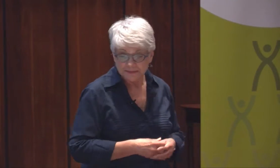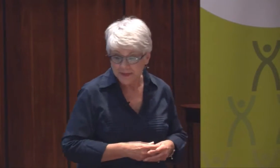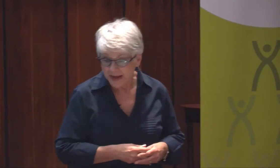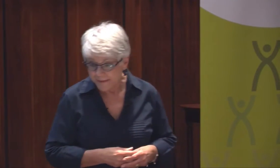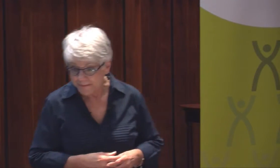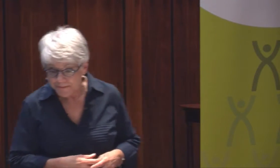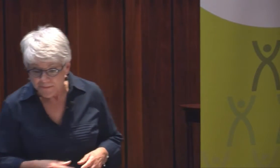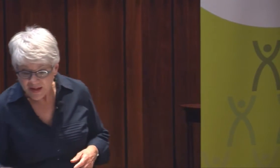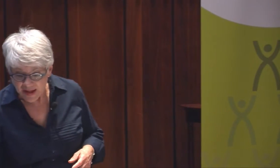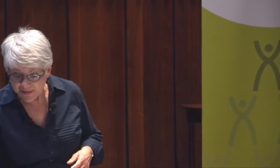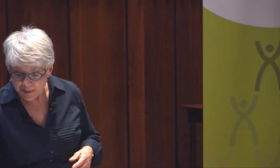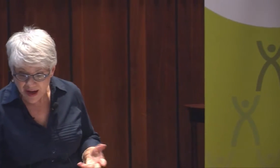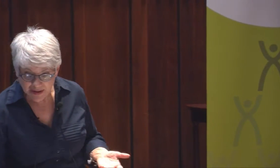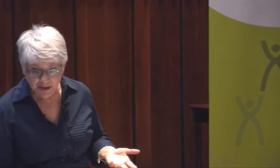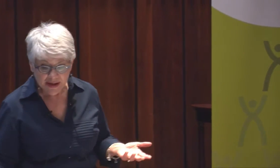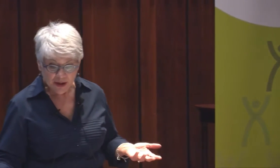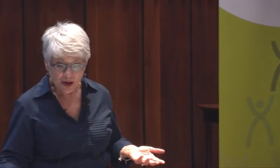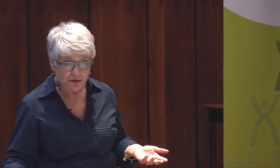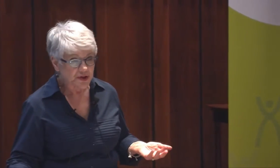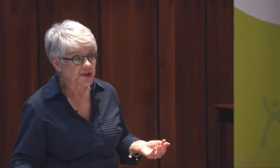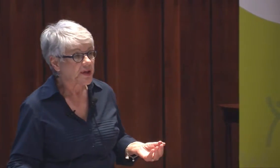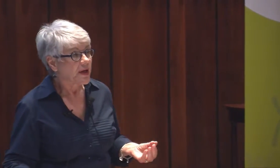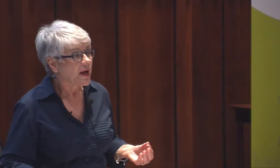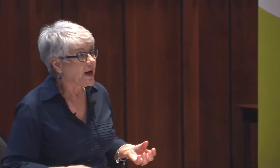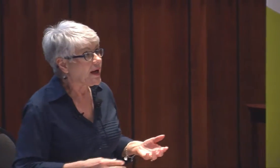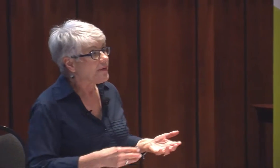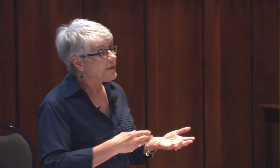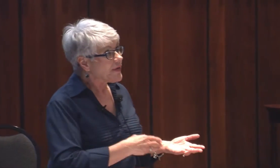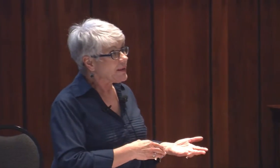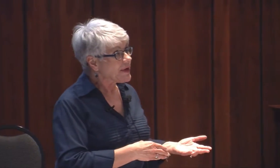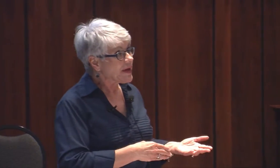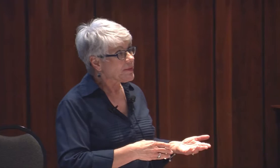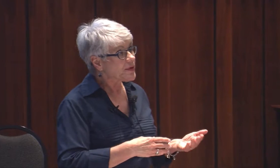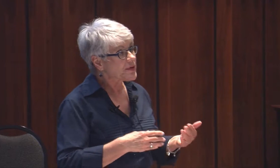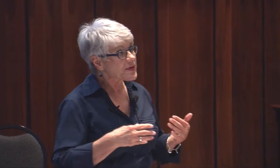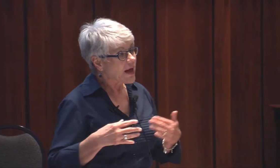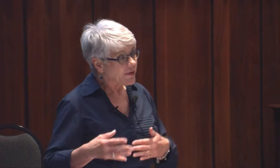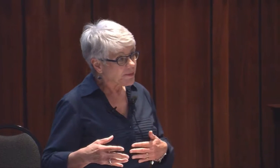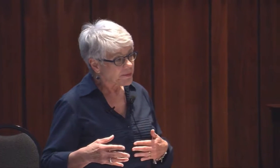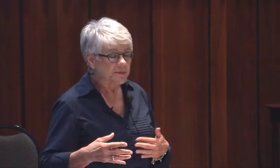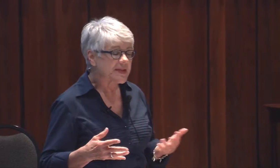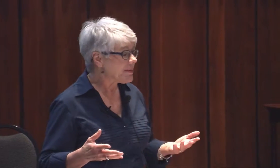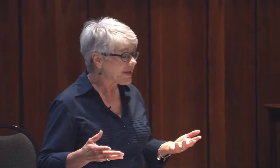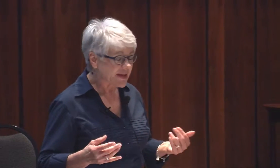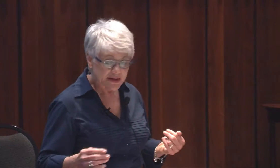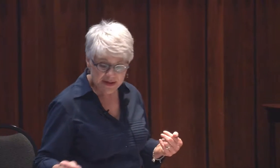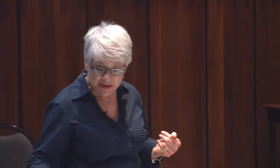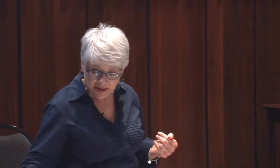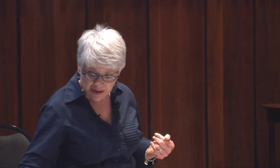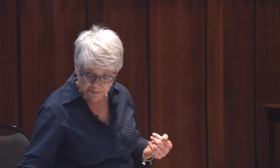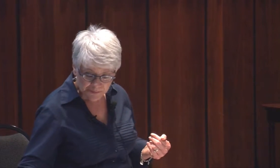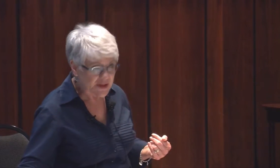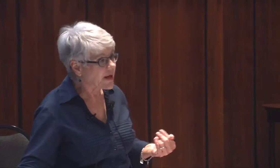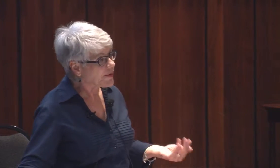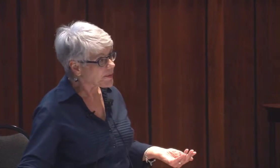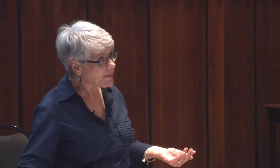Okay, and then model and coach the family members, other siblings, the other people